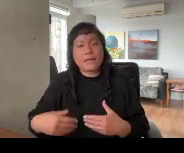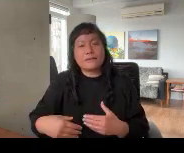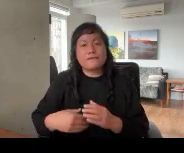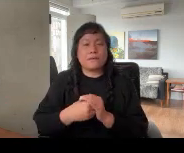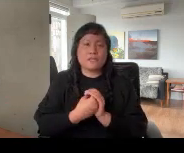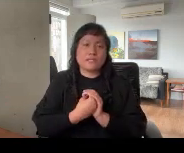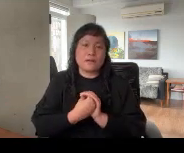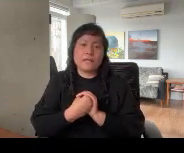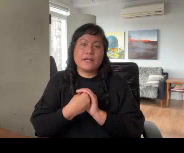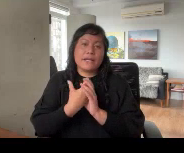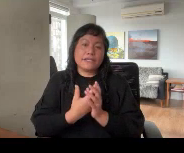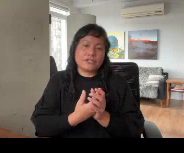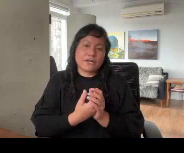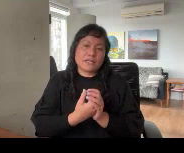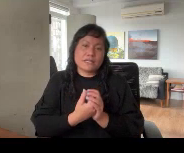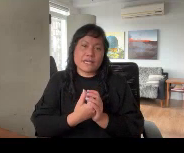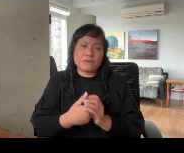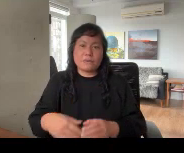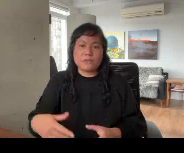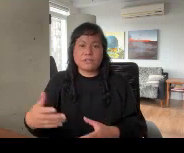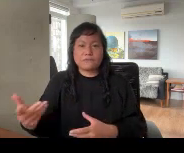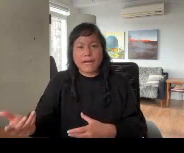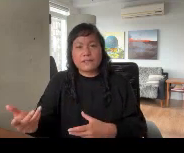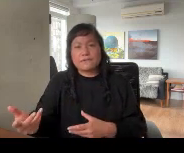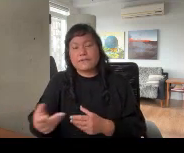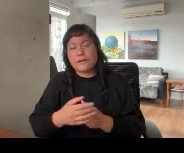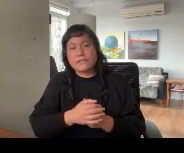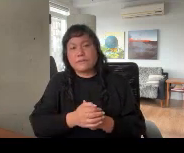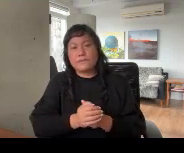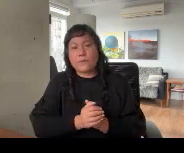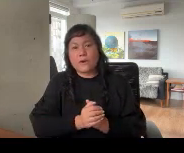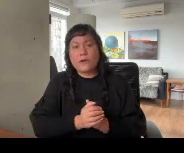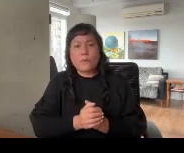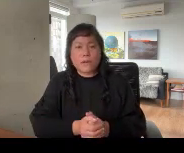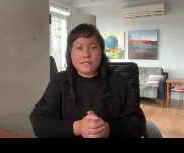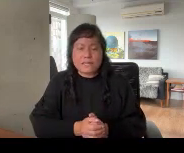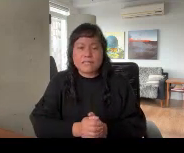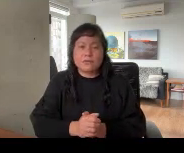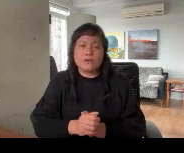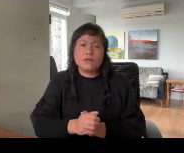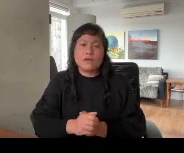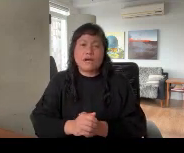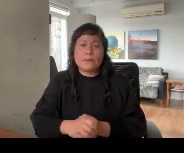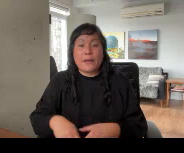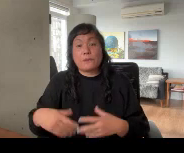and we mainly focused on ensuring the sites we were directly responsible for were accessible,